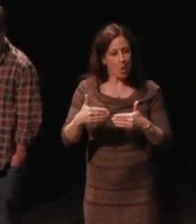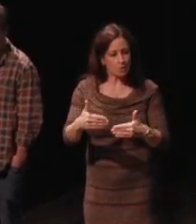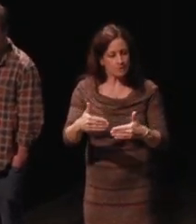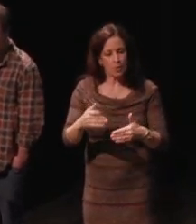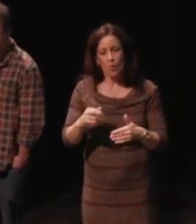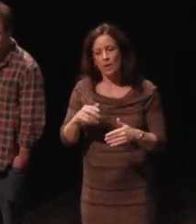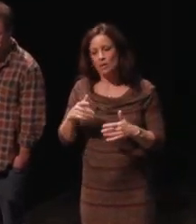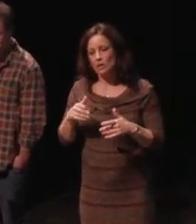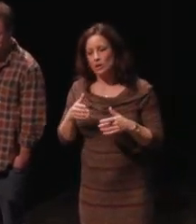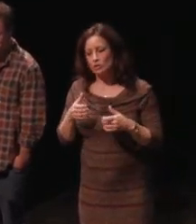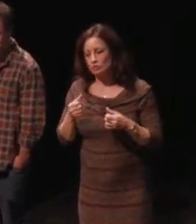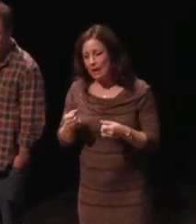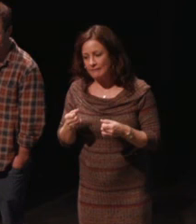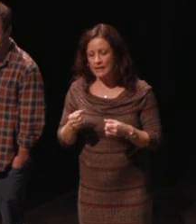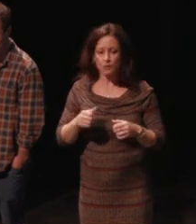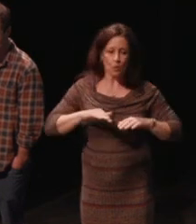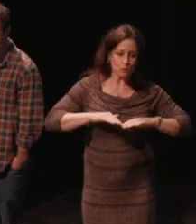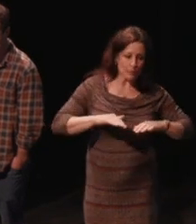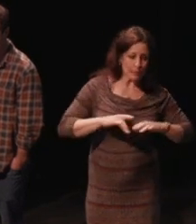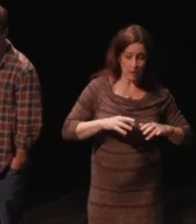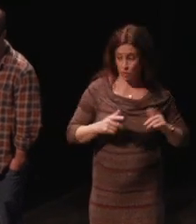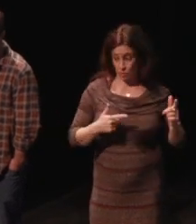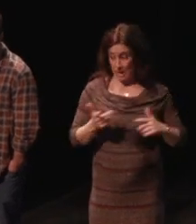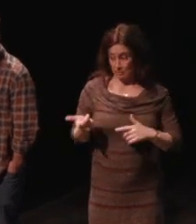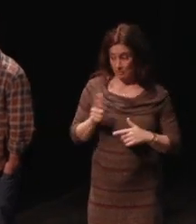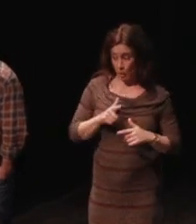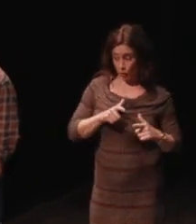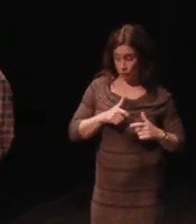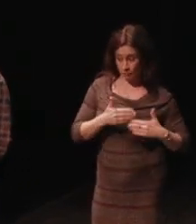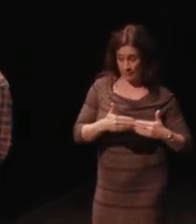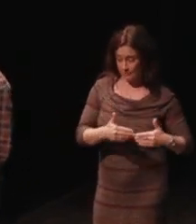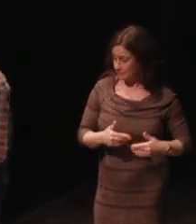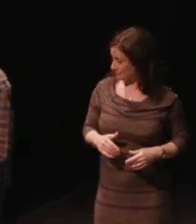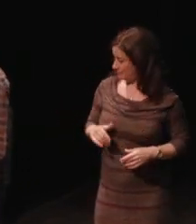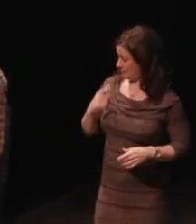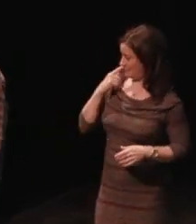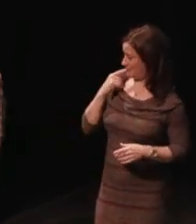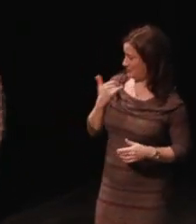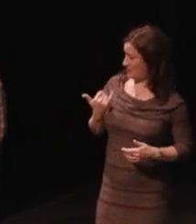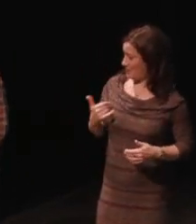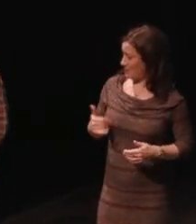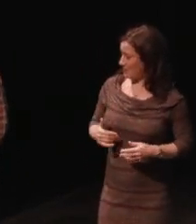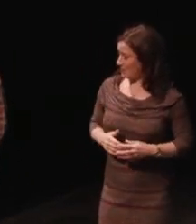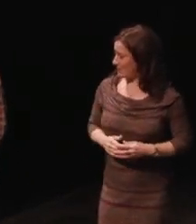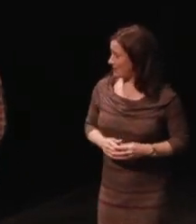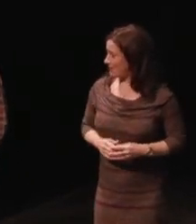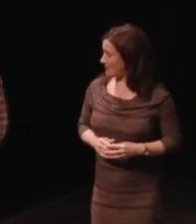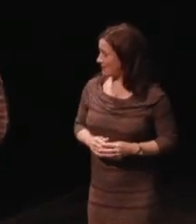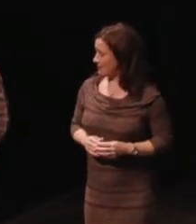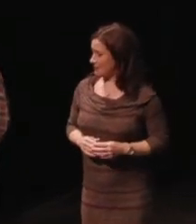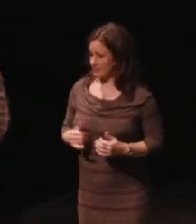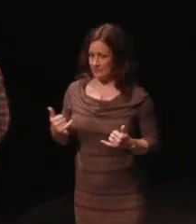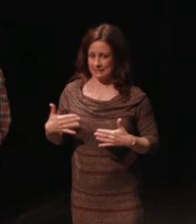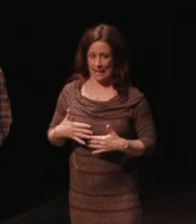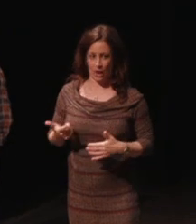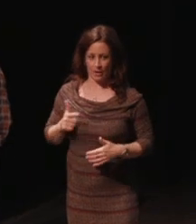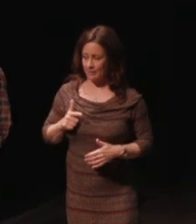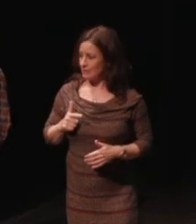Then, you can race through the rest of these. You're doing such a good job. Yeah, I hear you. I'm scared.